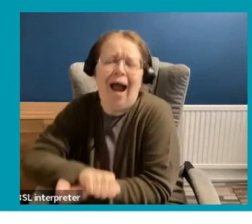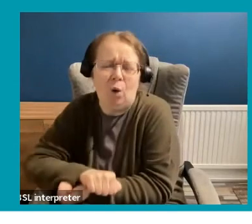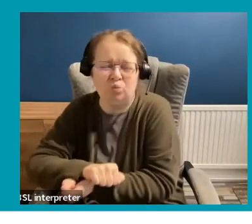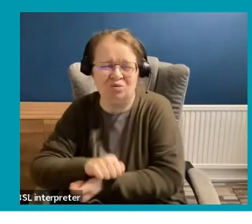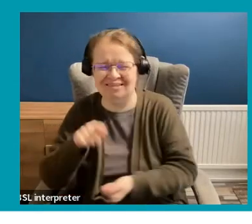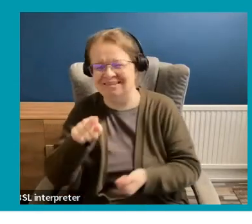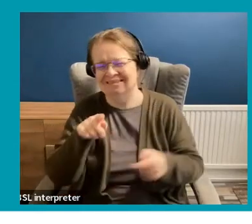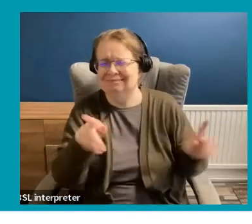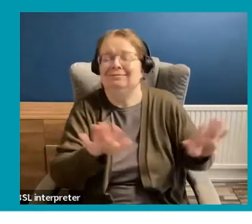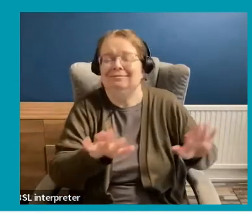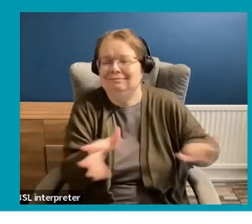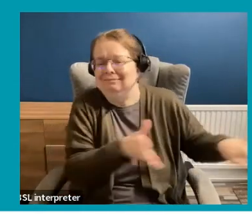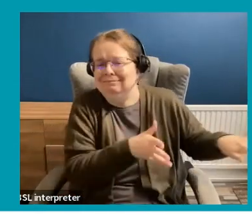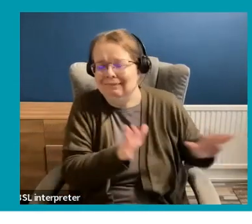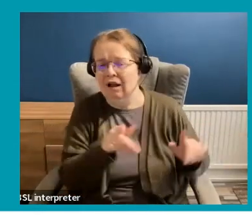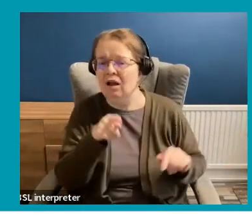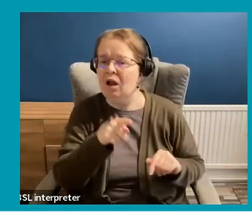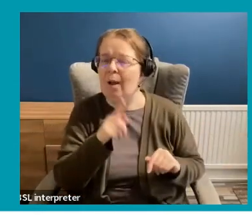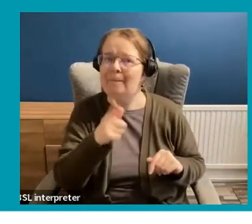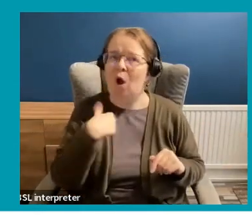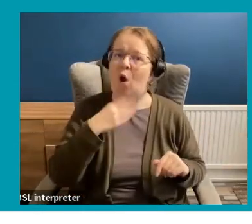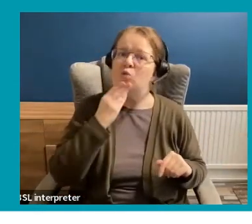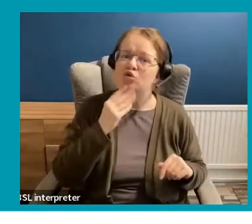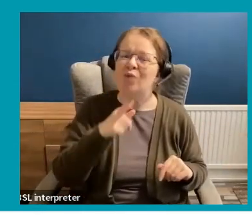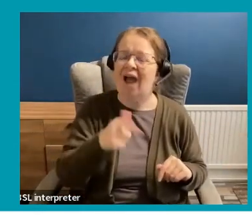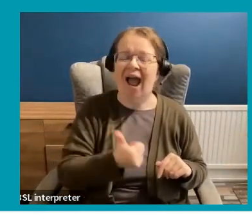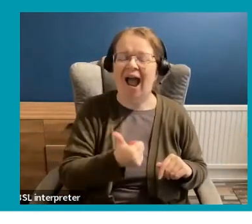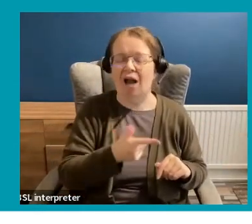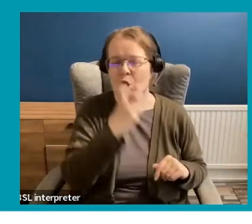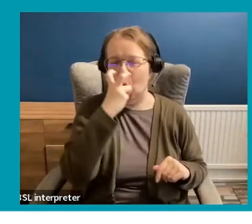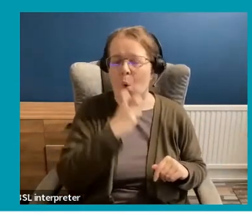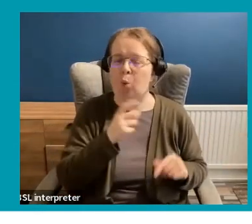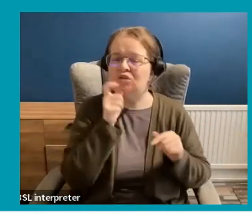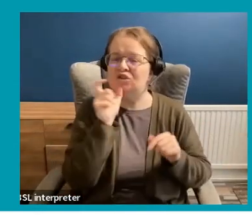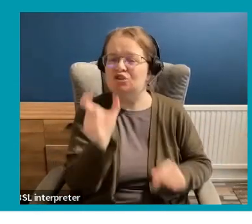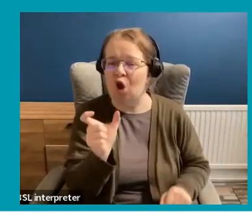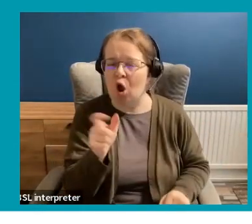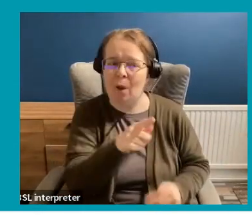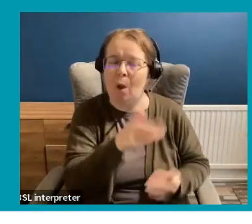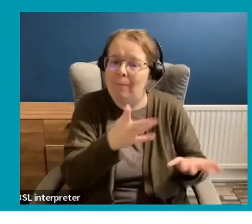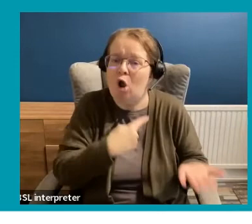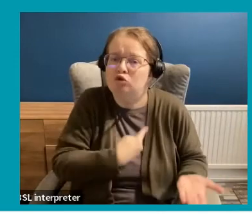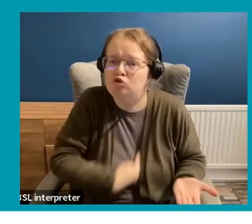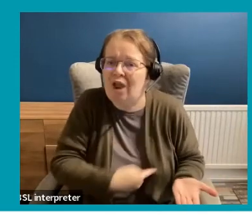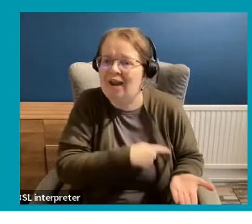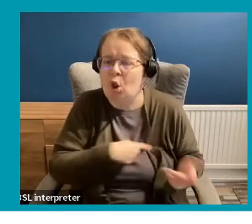I much rather heard someone is an outdated term who is genuinely trying to open the doors and be more